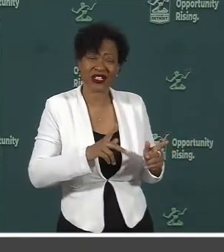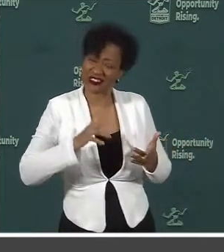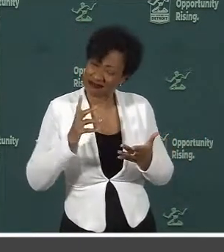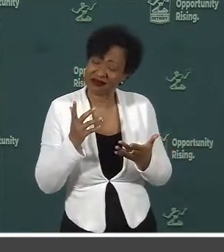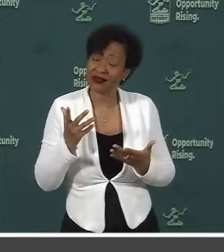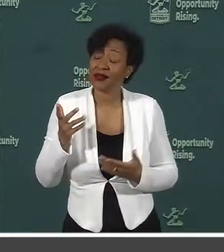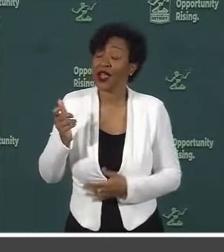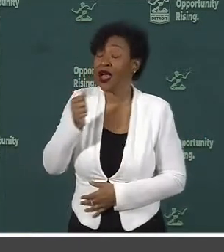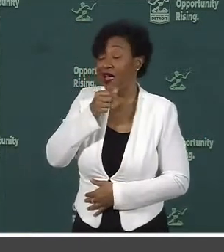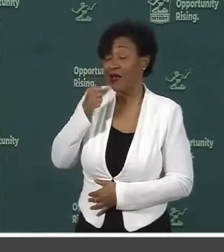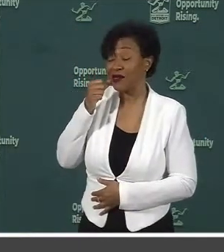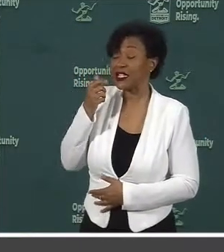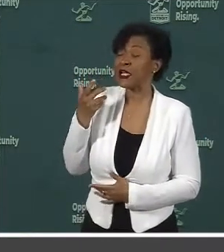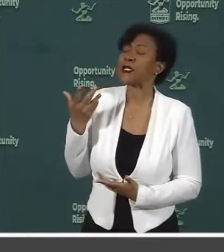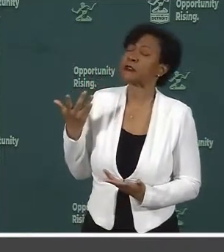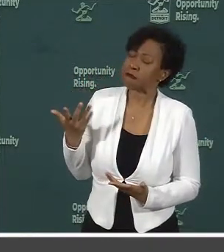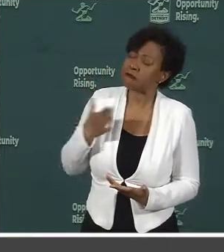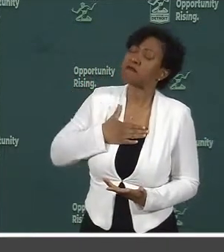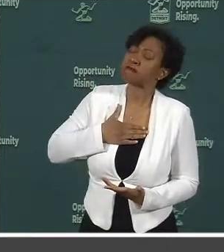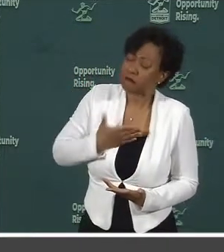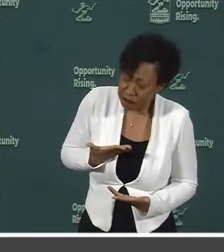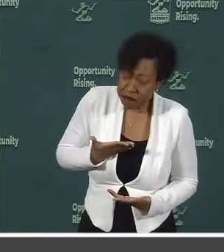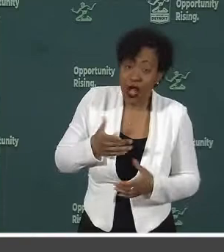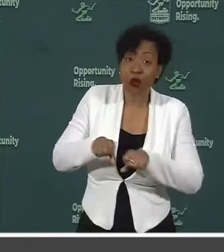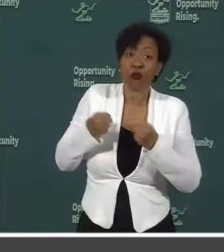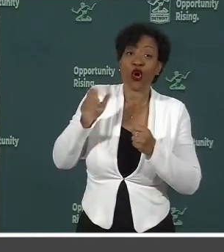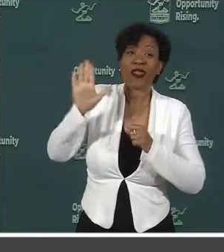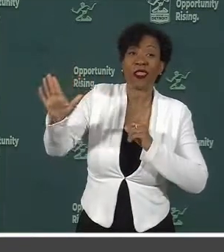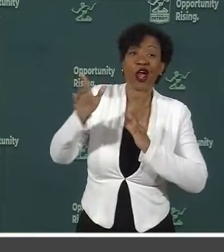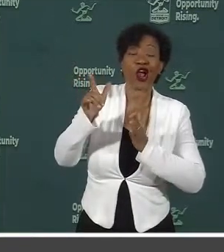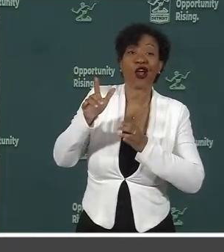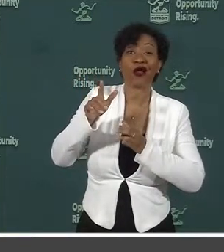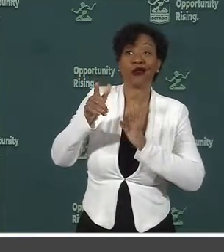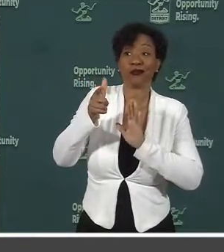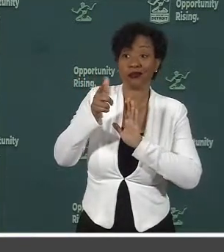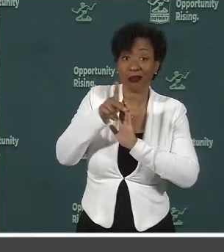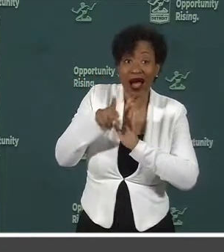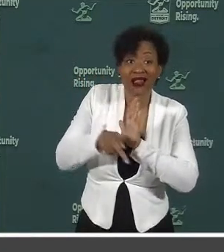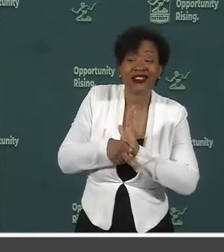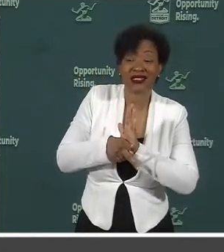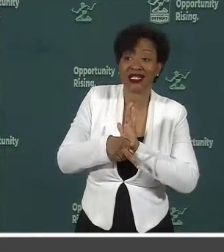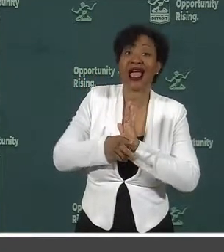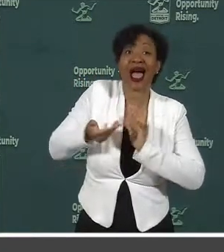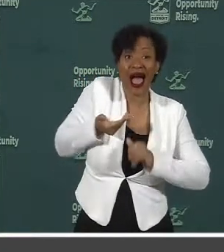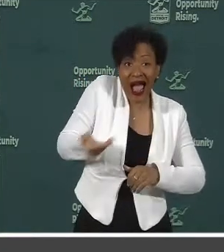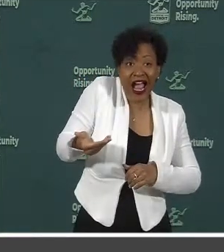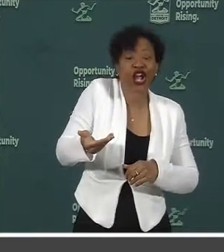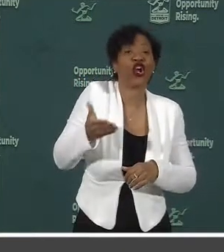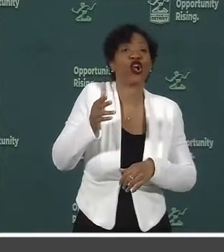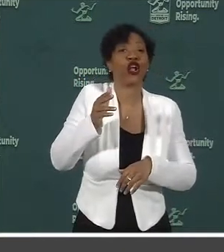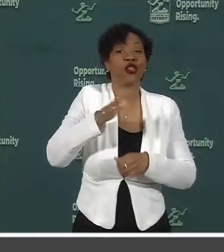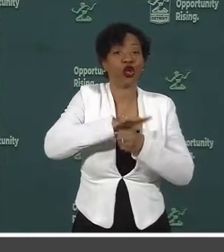THEIR NORMAL POLICY HIRE THE LOCAL UNION HIRE THE DETROITERS AND I SAT WITH THE AMAZON NATIONAL EXECUTIVE HE SAID THEY'VE NEVER HAD A BETTER